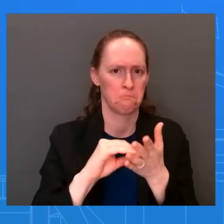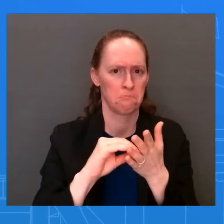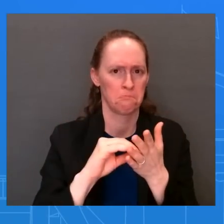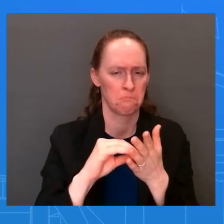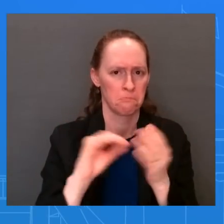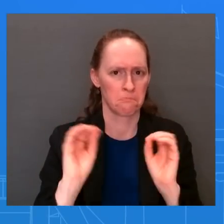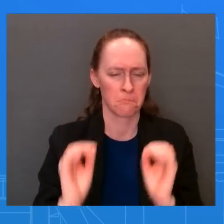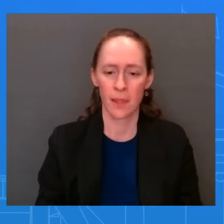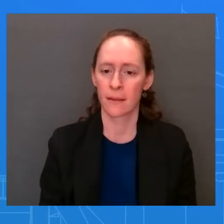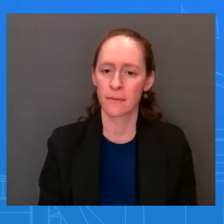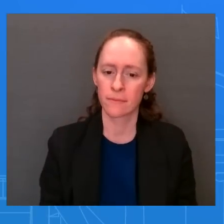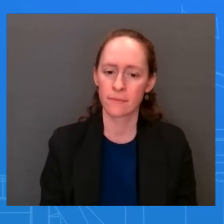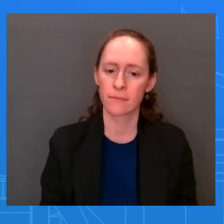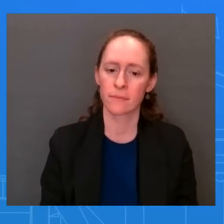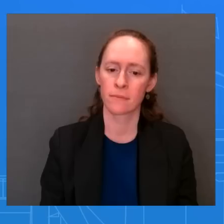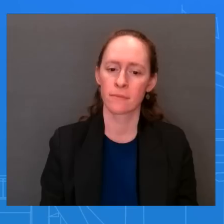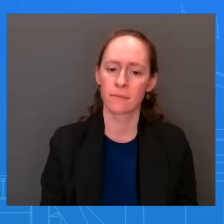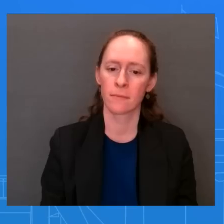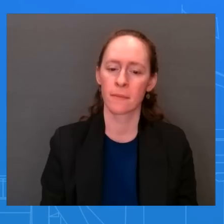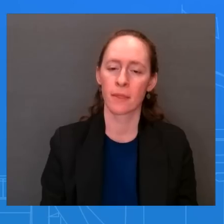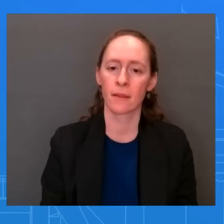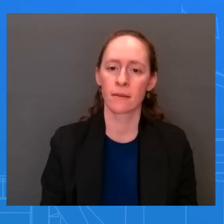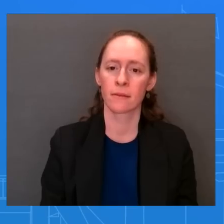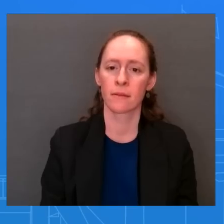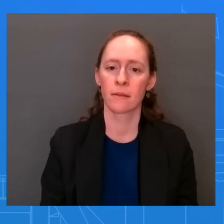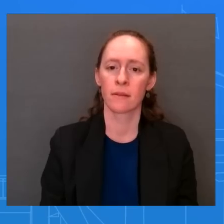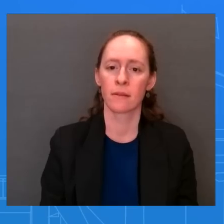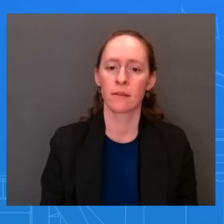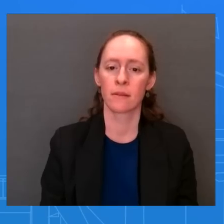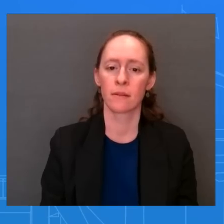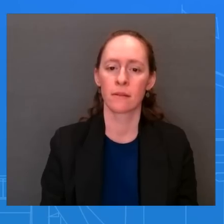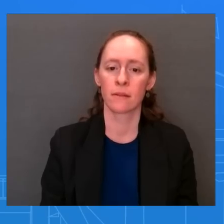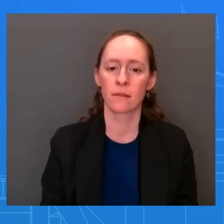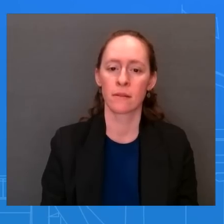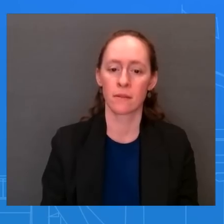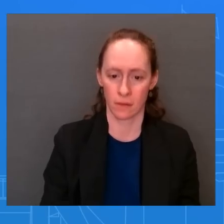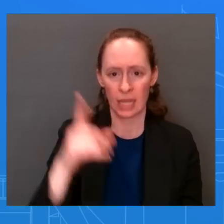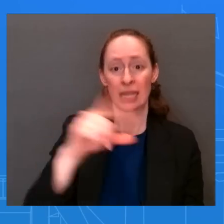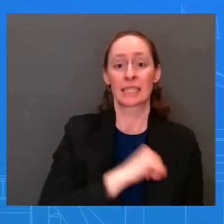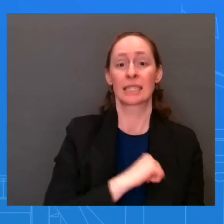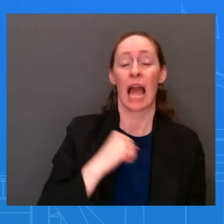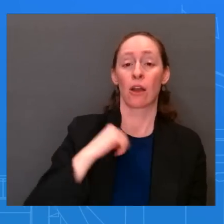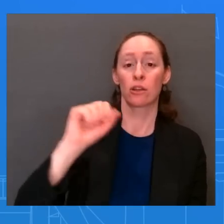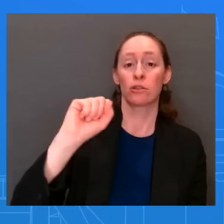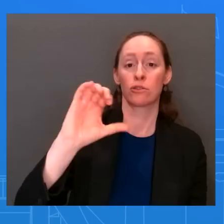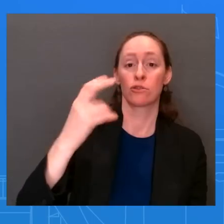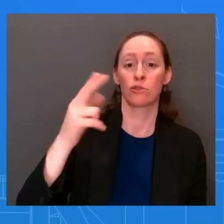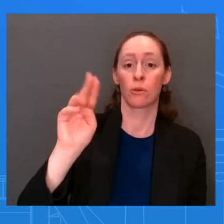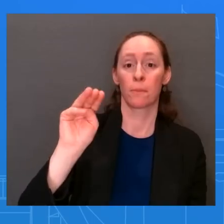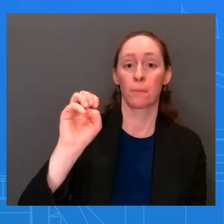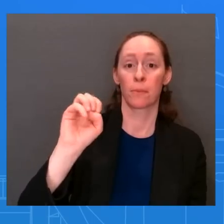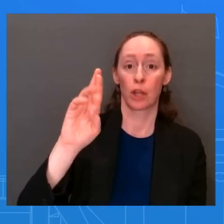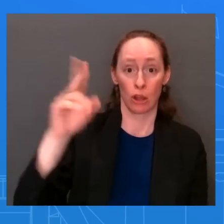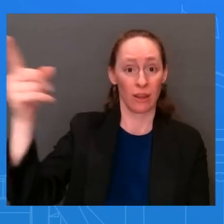Senator Schumer says that the FAA Administrator nomination is going to be a priority in the coming weeks.